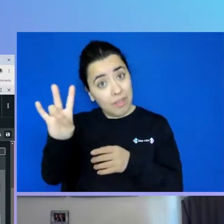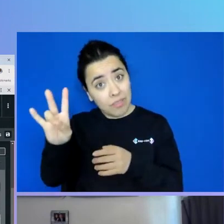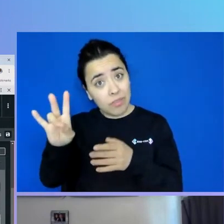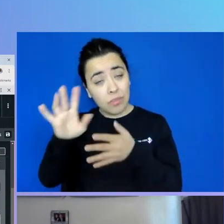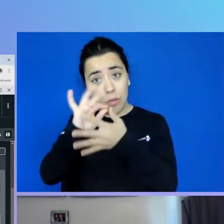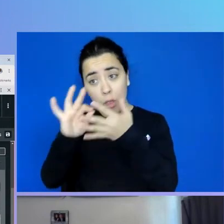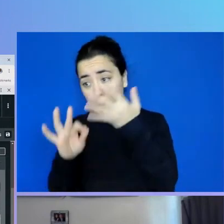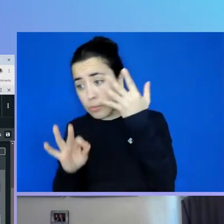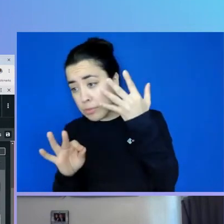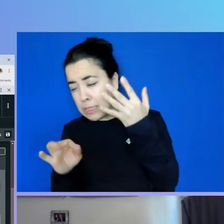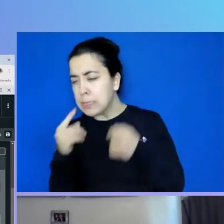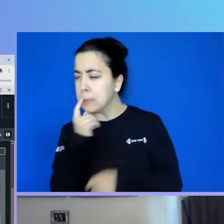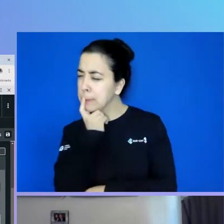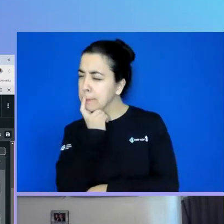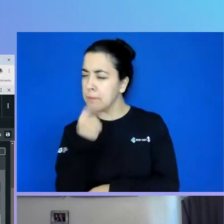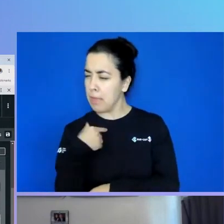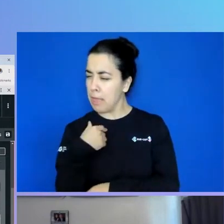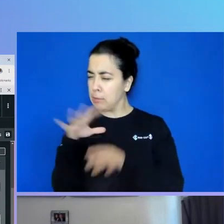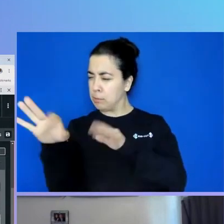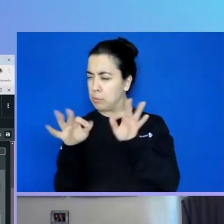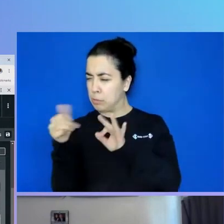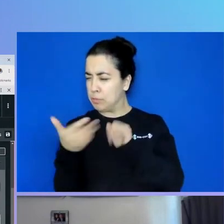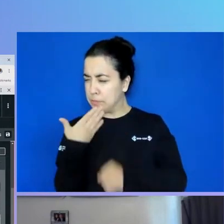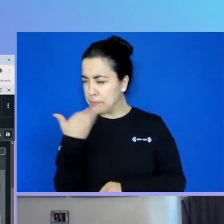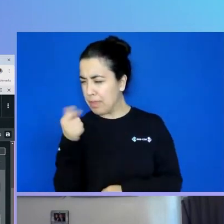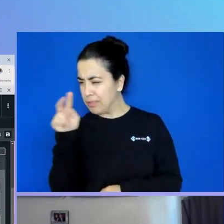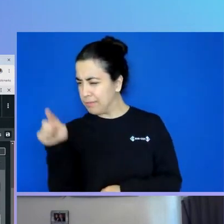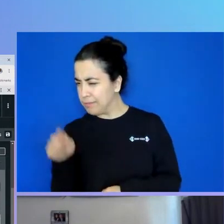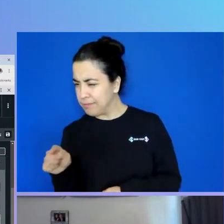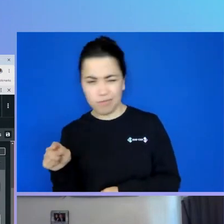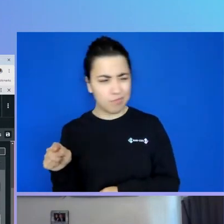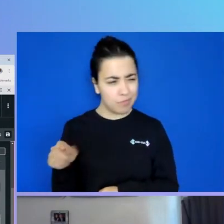choice depending on what my code is doing and what the expected